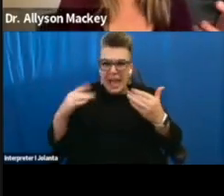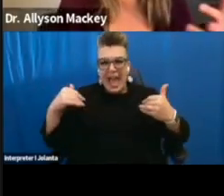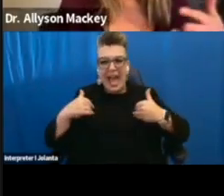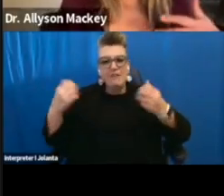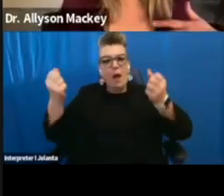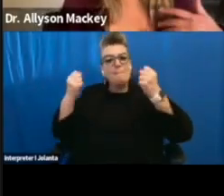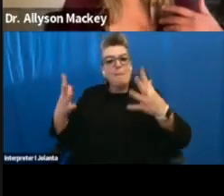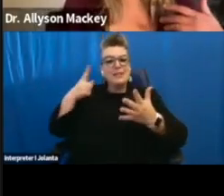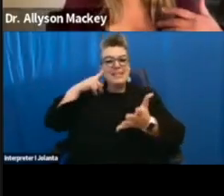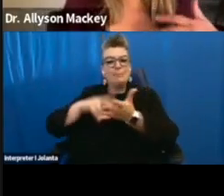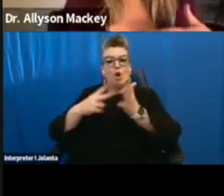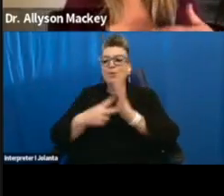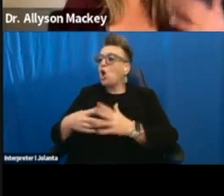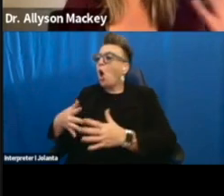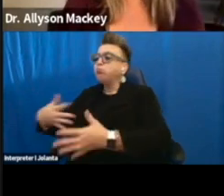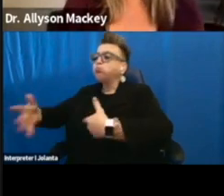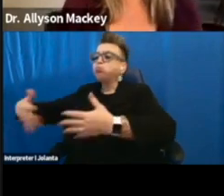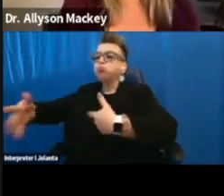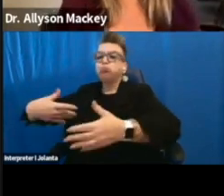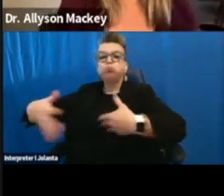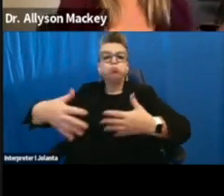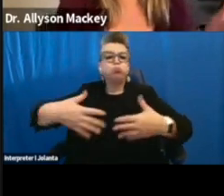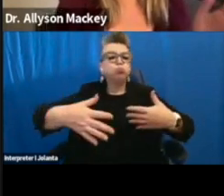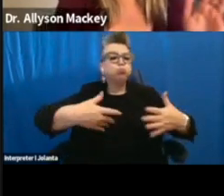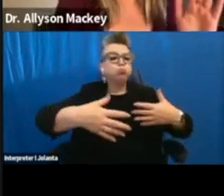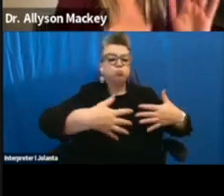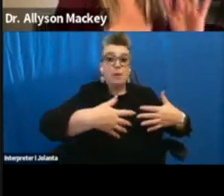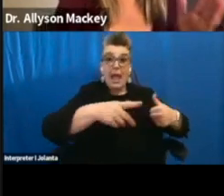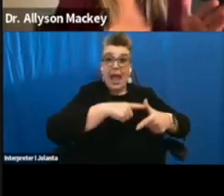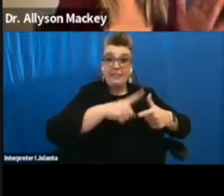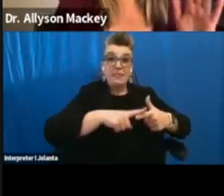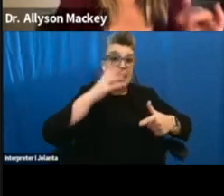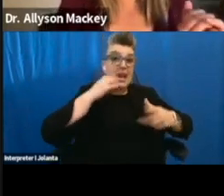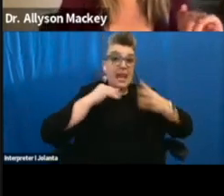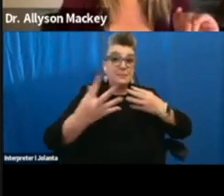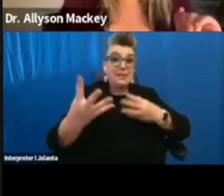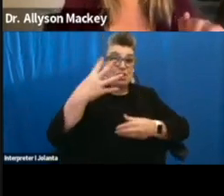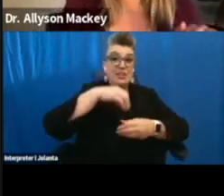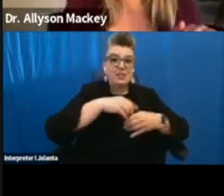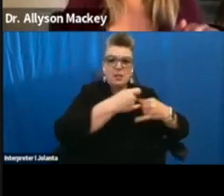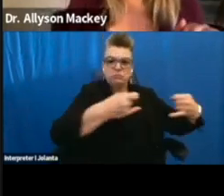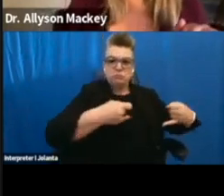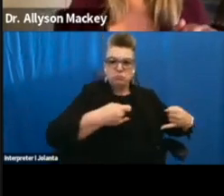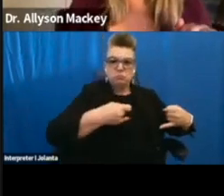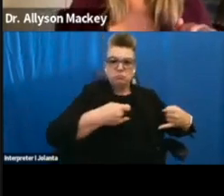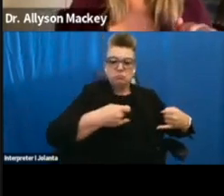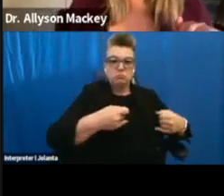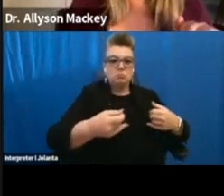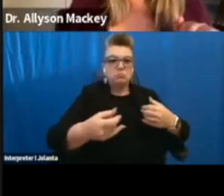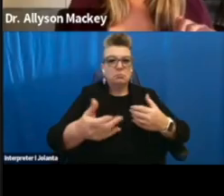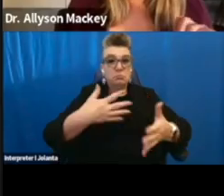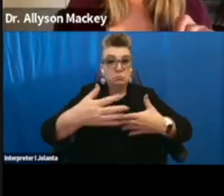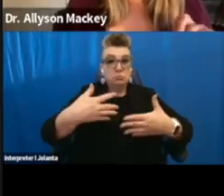experiences and the increase in inhibition starts to set these kinds of boundaries